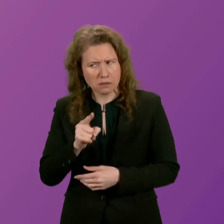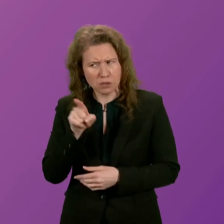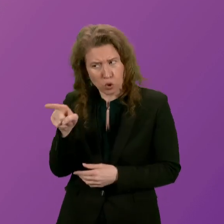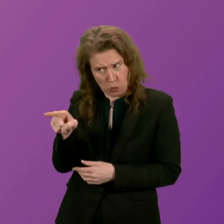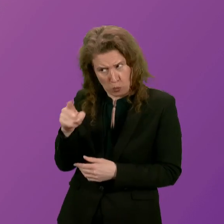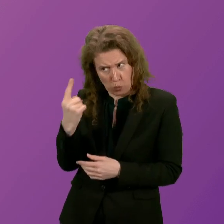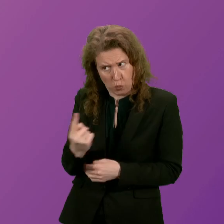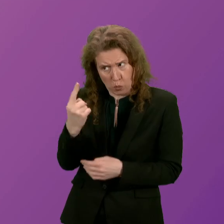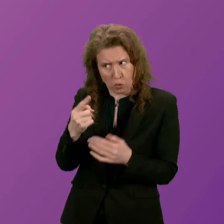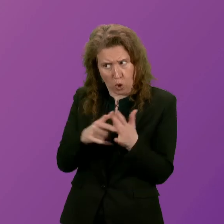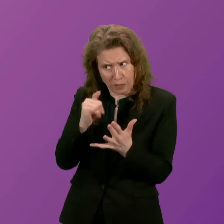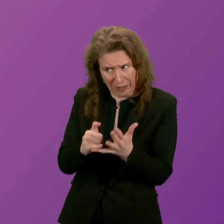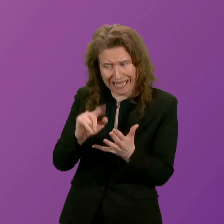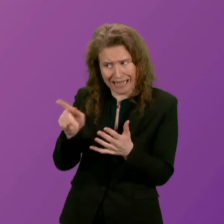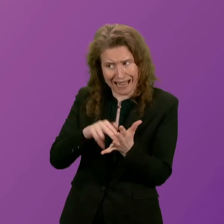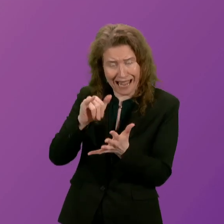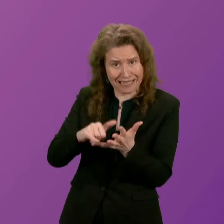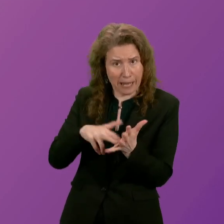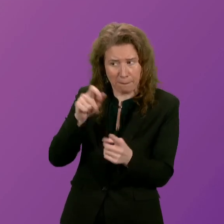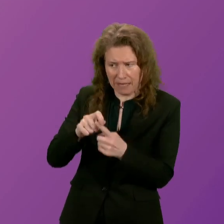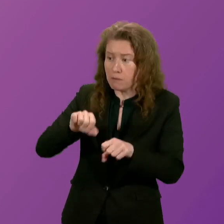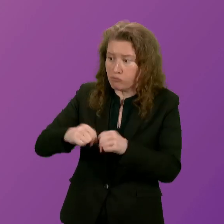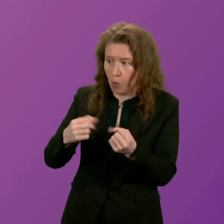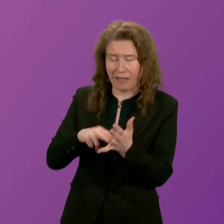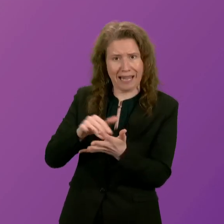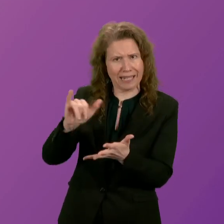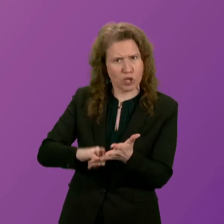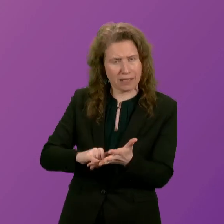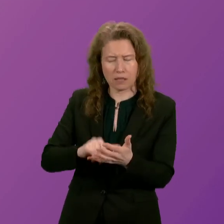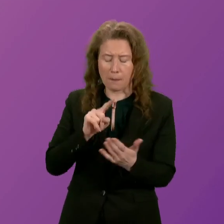his colleagues in the Scottish National Party have broken. Yet again, the details prove that